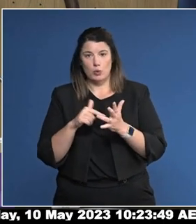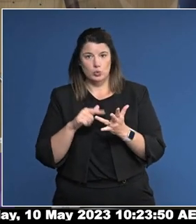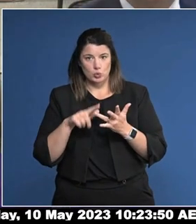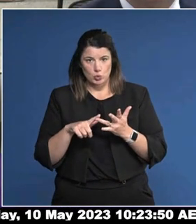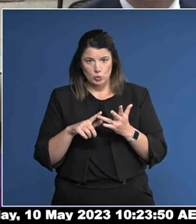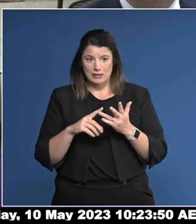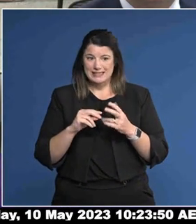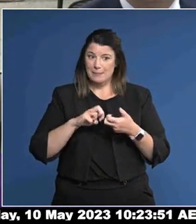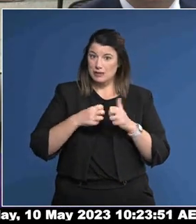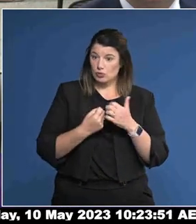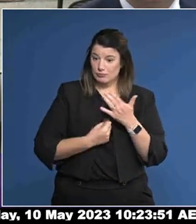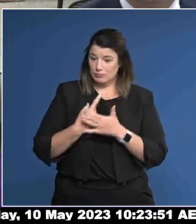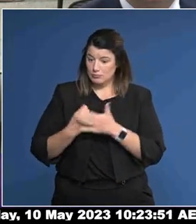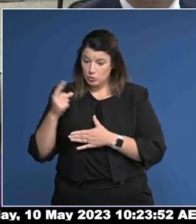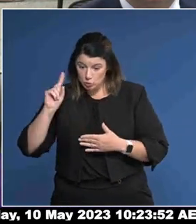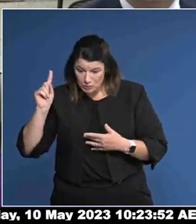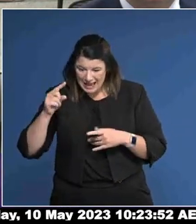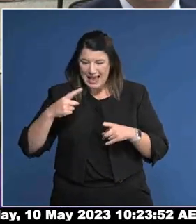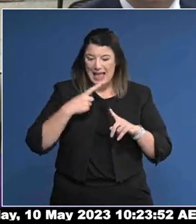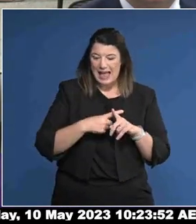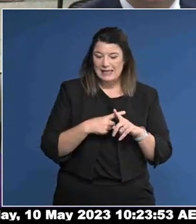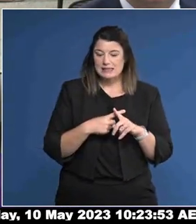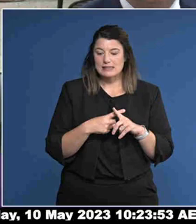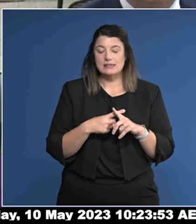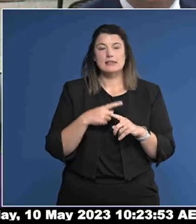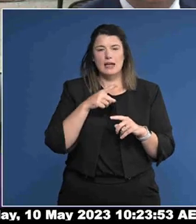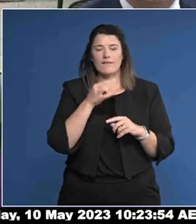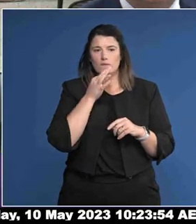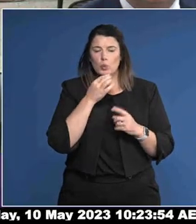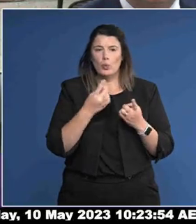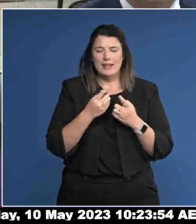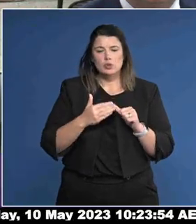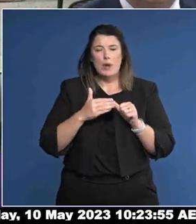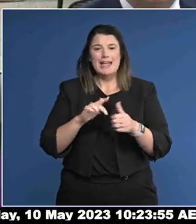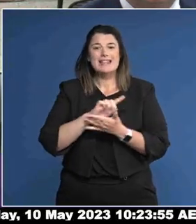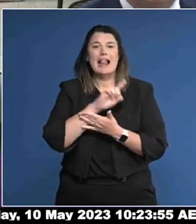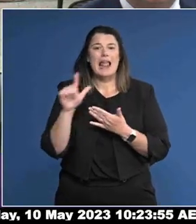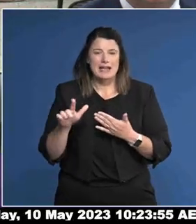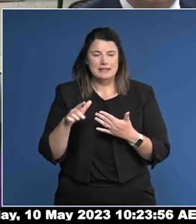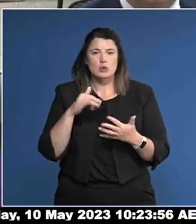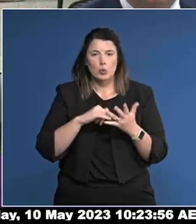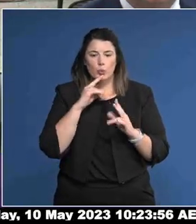issues that are raised today and also she's taken a number of matters on notice, so they will obviously revert back to the Commission.